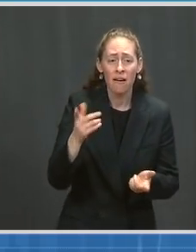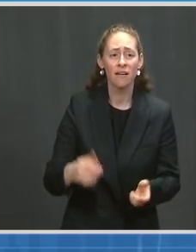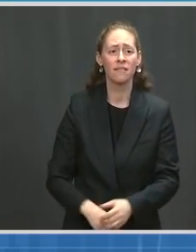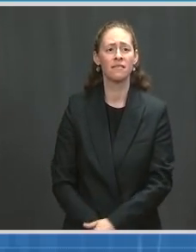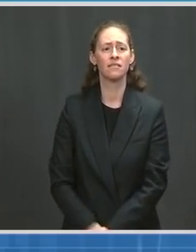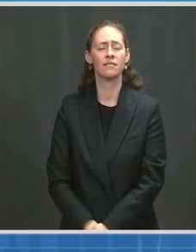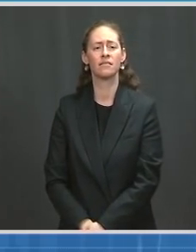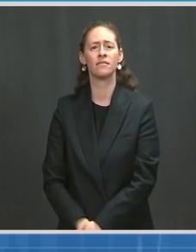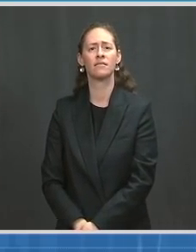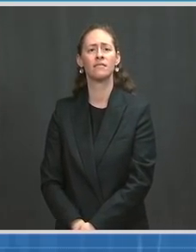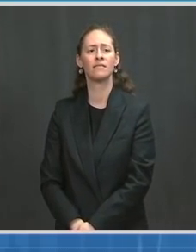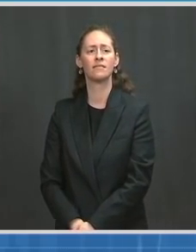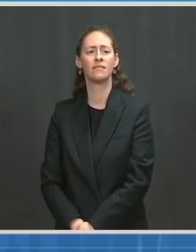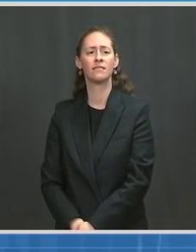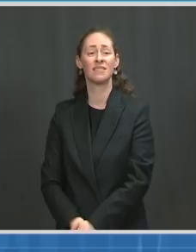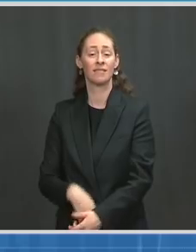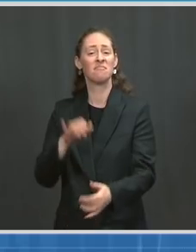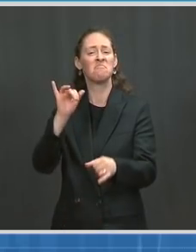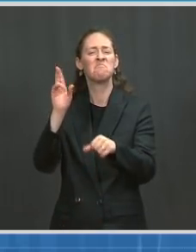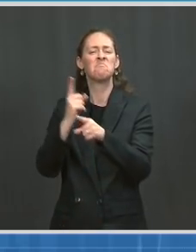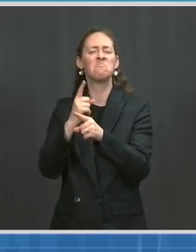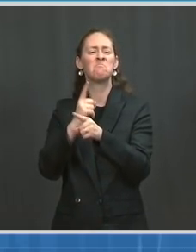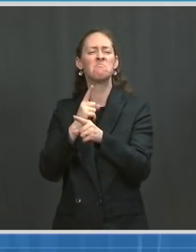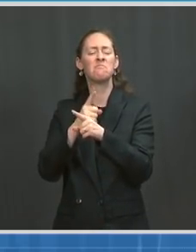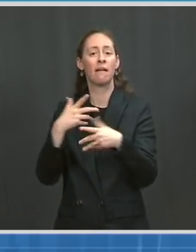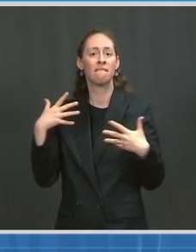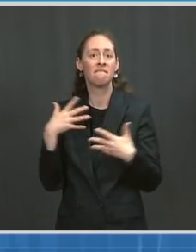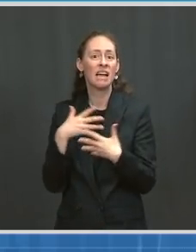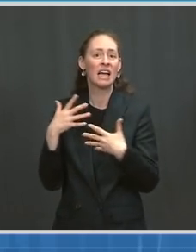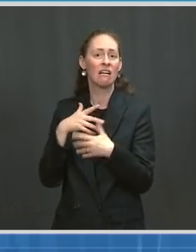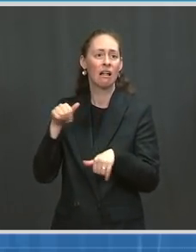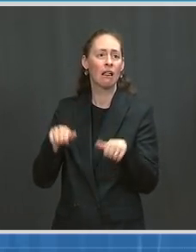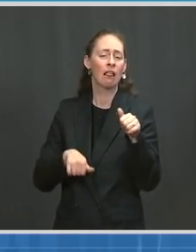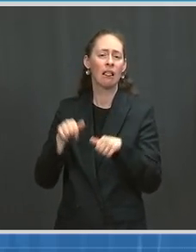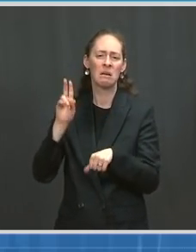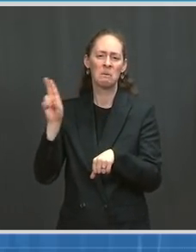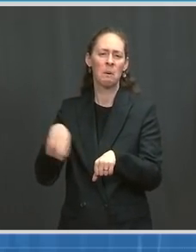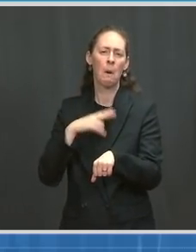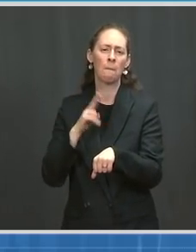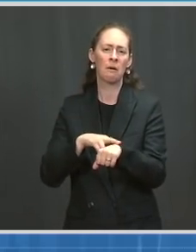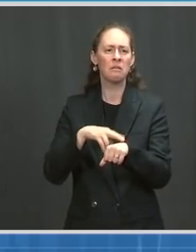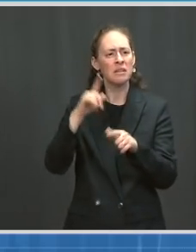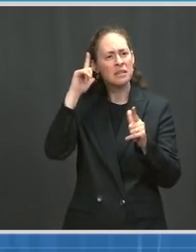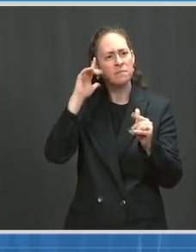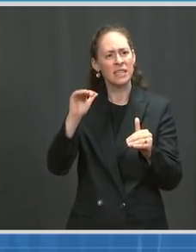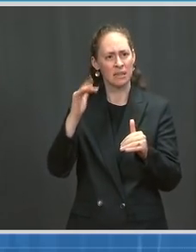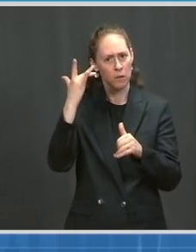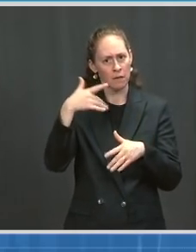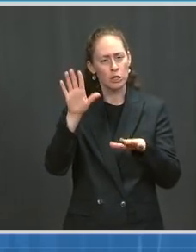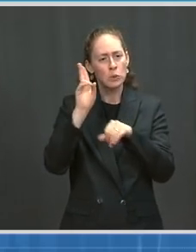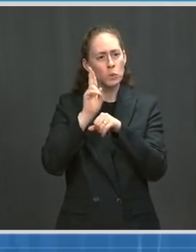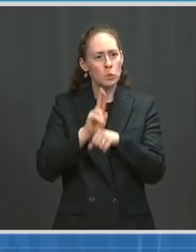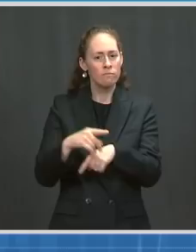I mean, people -- it's understandable when you're used to a certain type of behavior, and then, when the science says